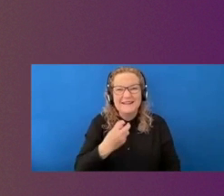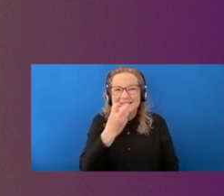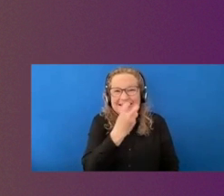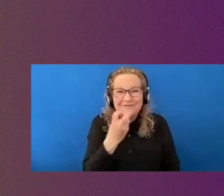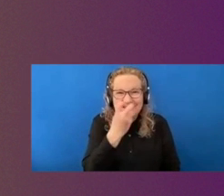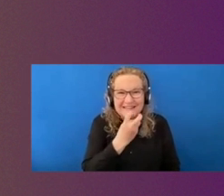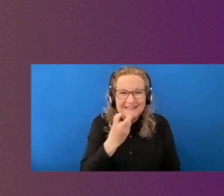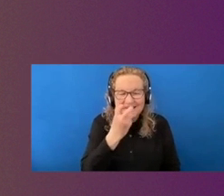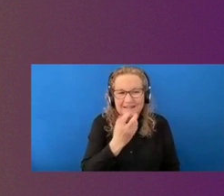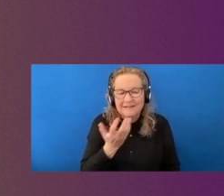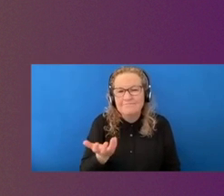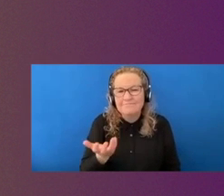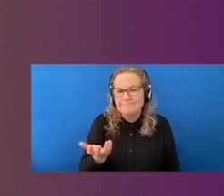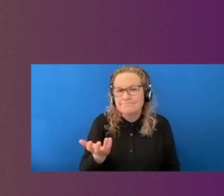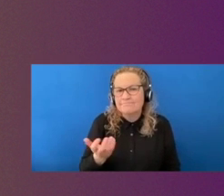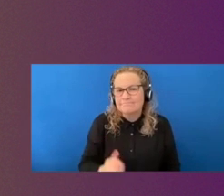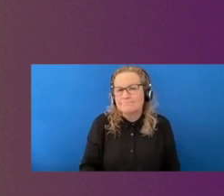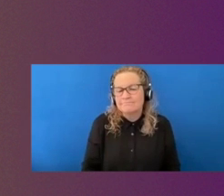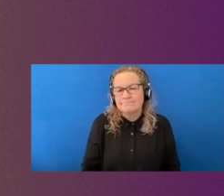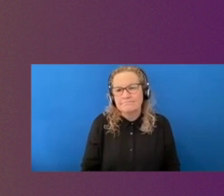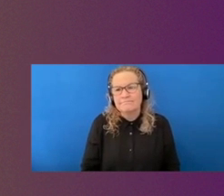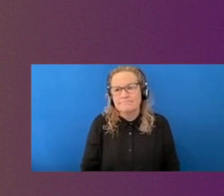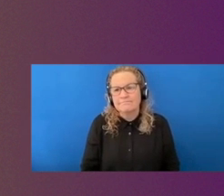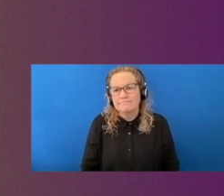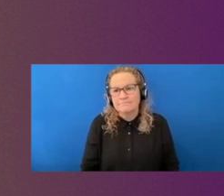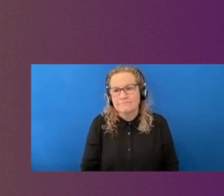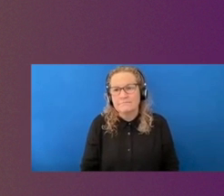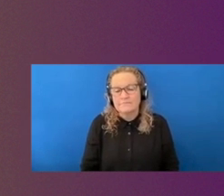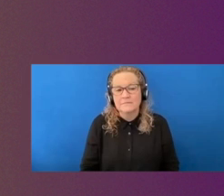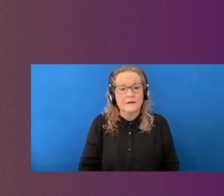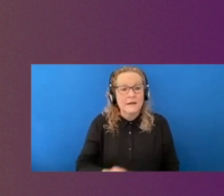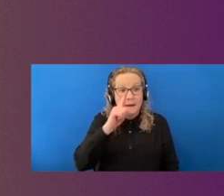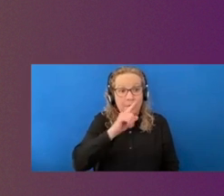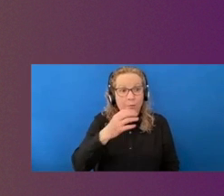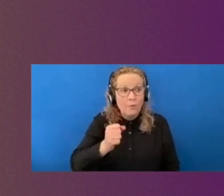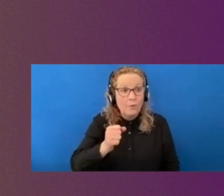perspective the biggest impact of the disability was the use of masks because when I cannot lip